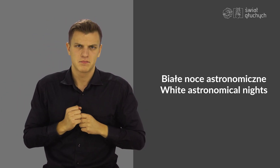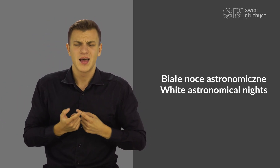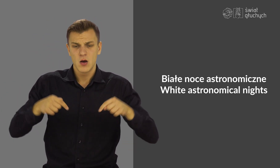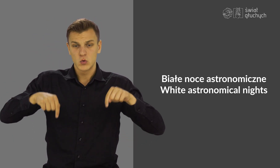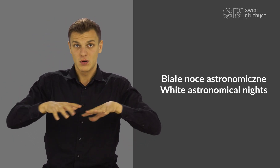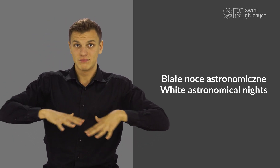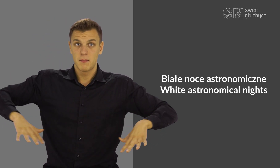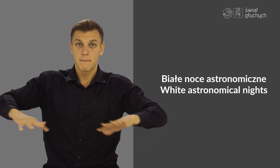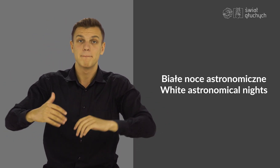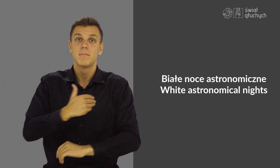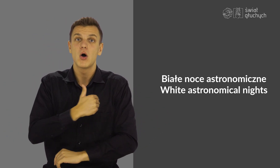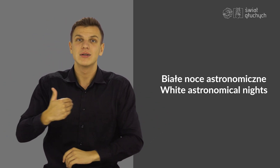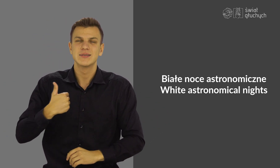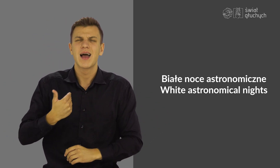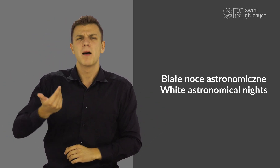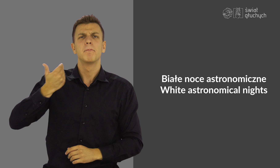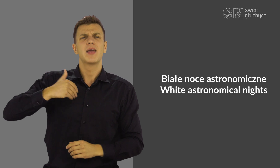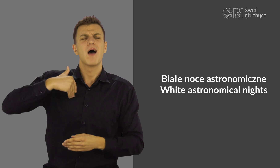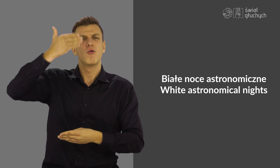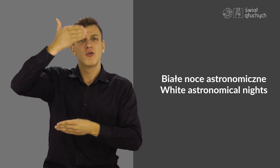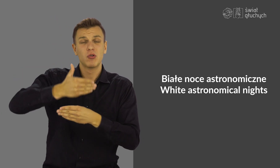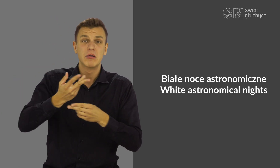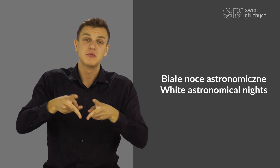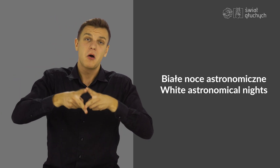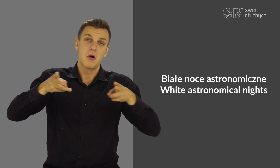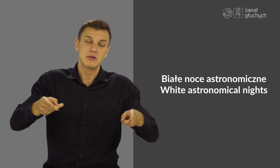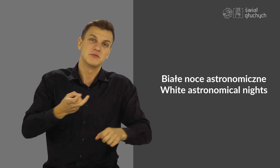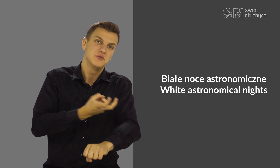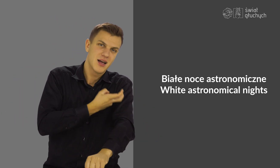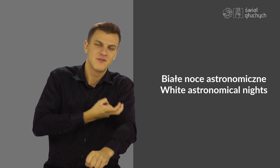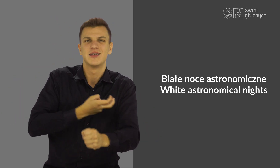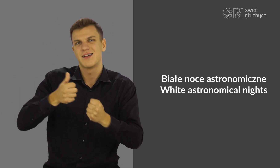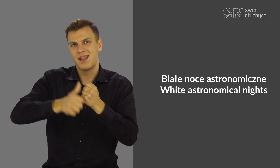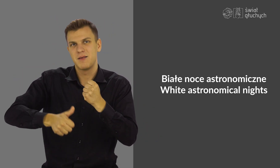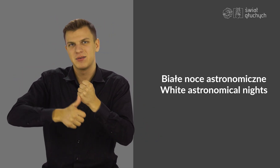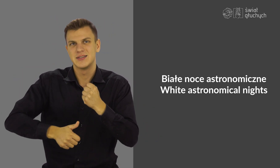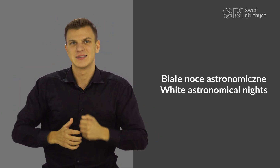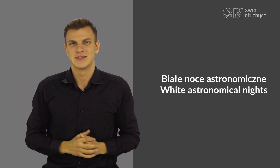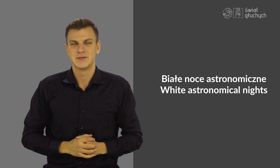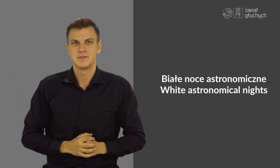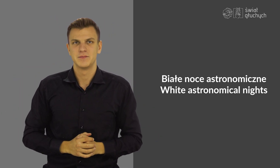And such white nights - astronomical - occur also in Poland precisely in June and July.